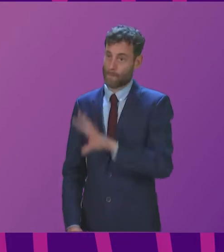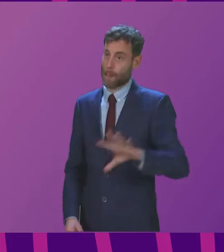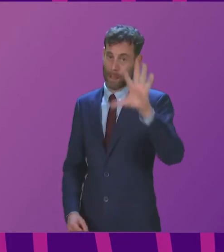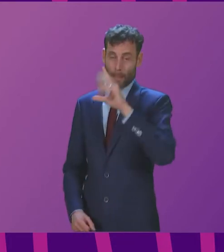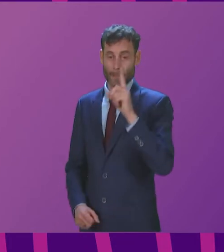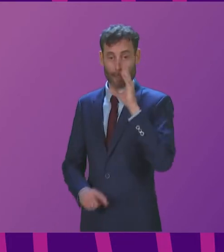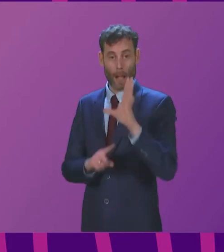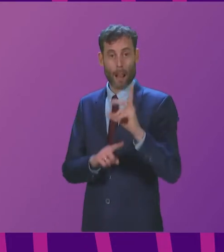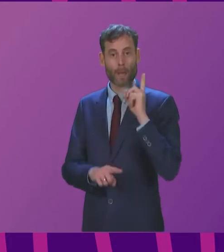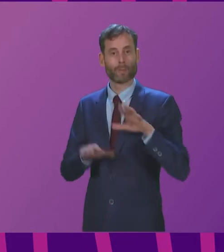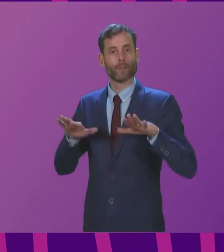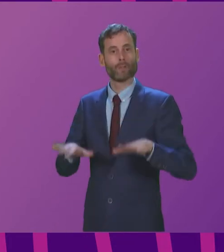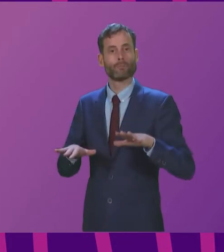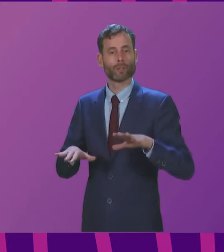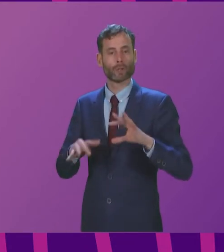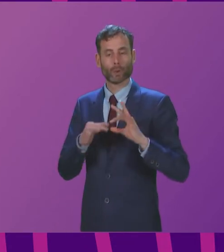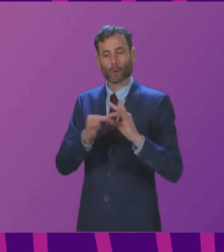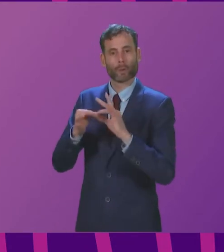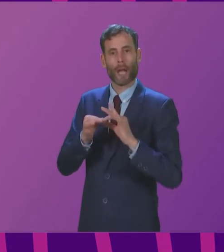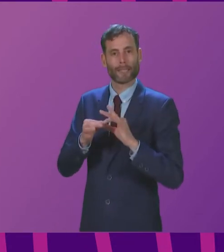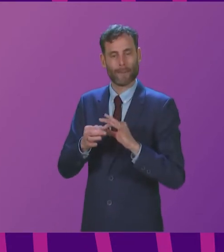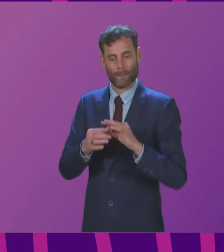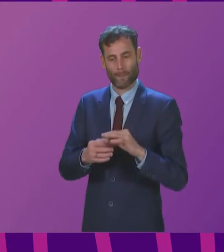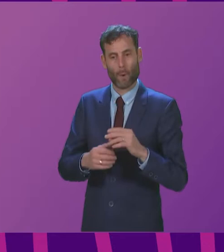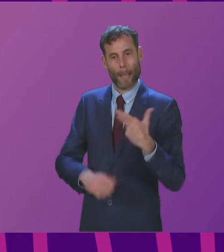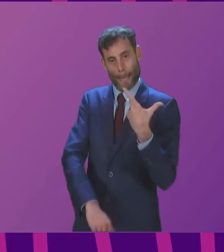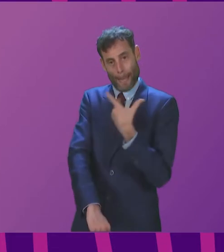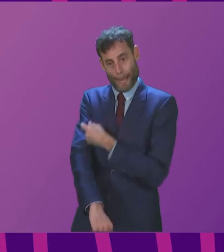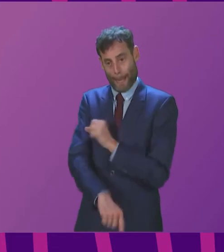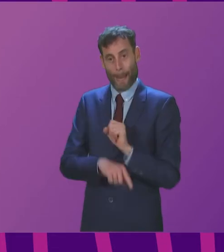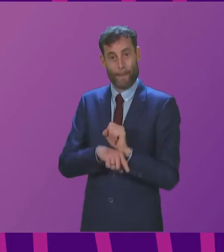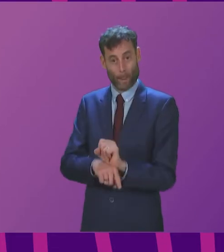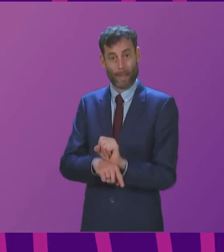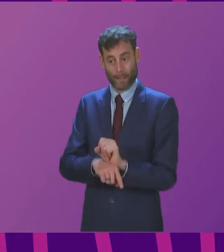the British Society for Immunology reminded us that somebody who has not been vaccinated is 32